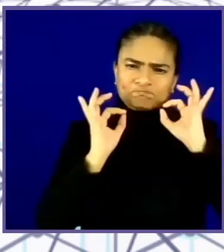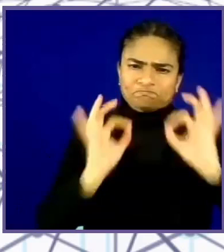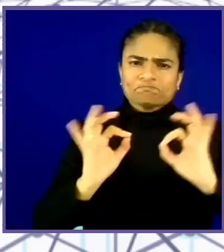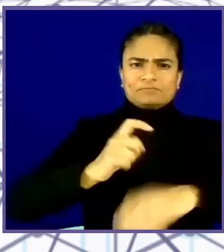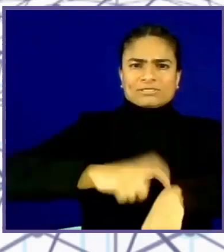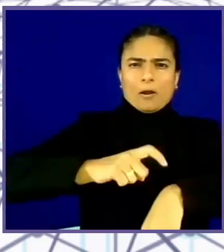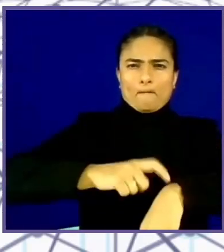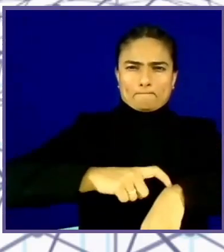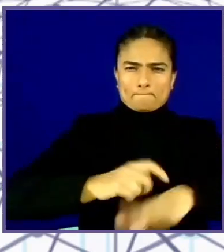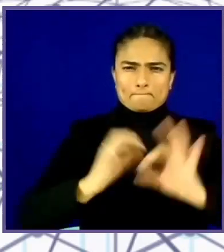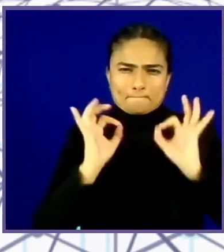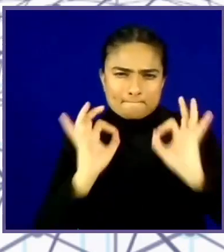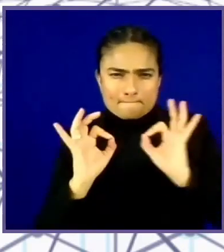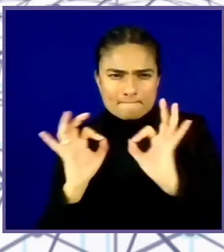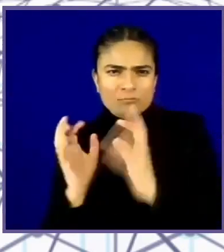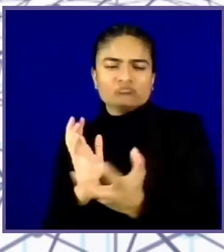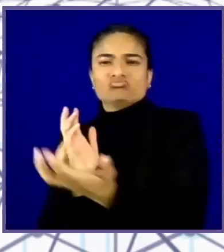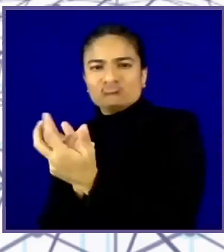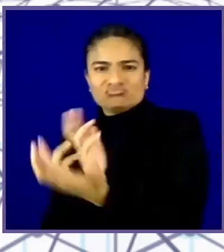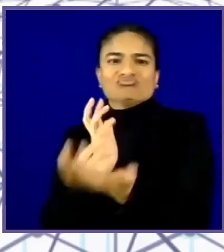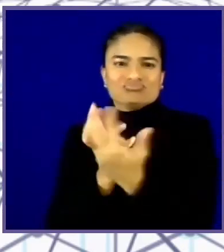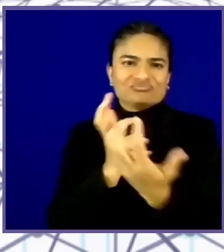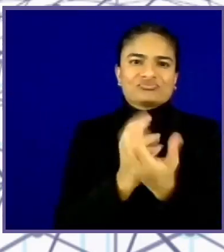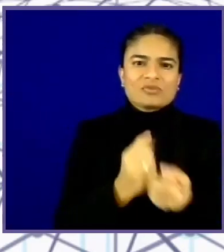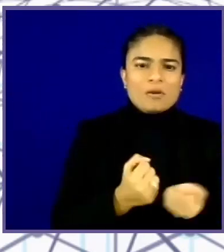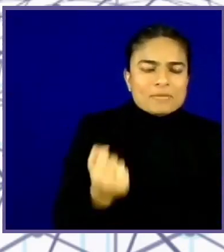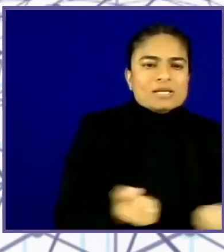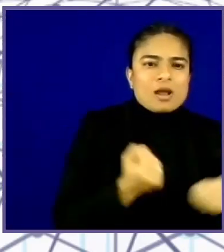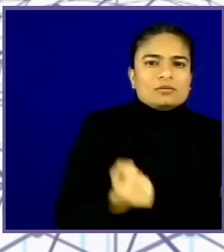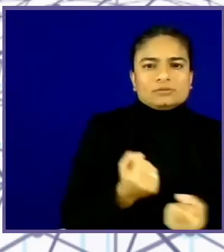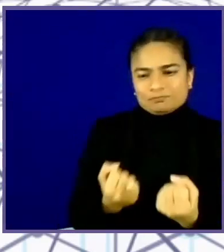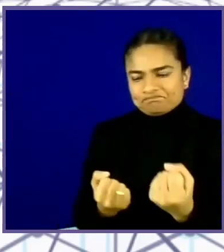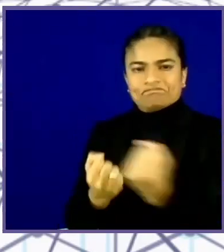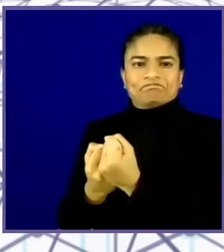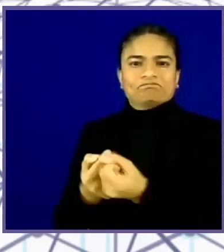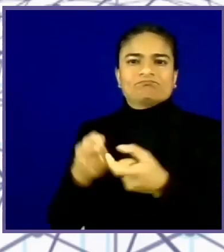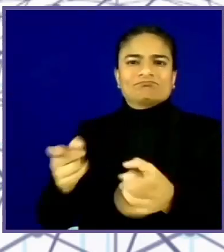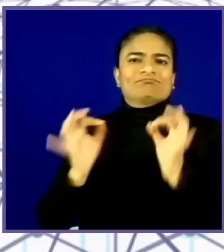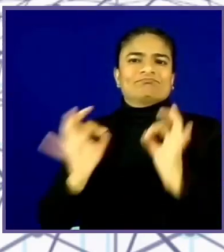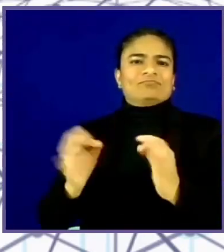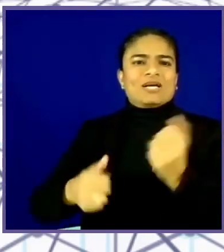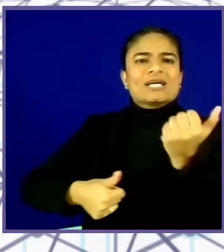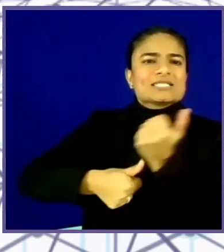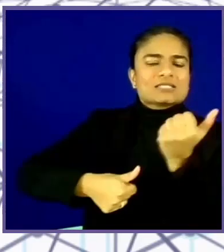product use which promotes sustainable use of the assistive technology that is meaningful